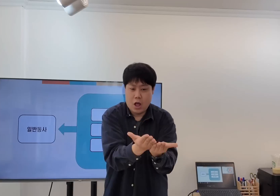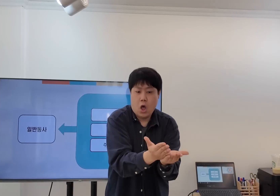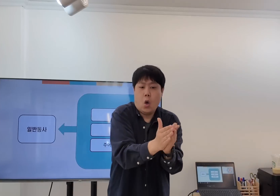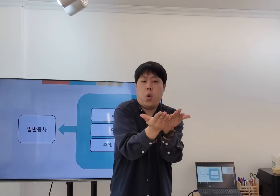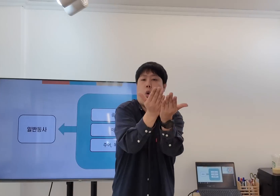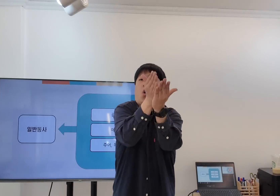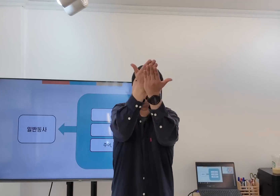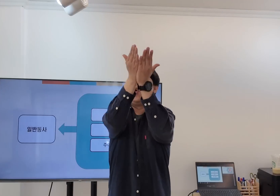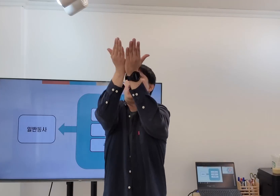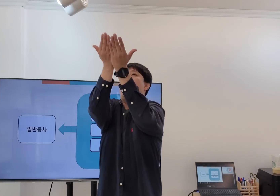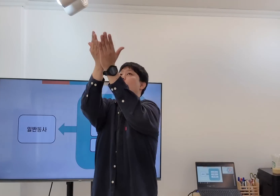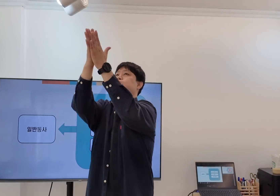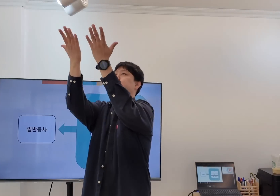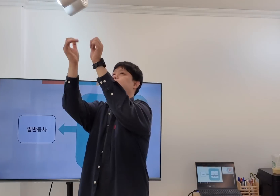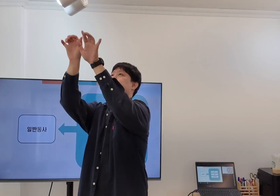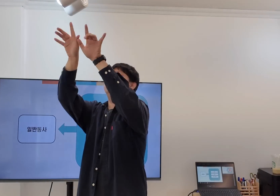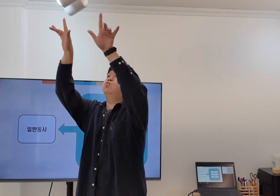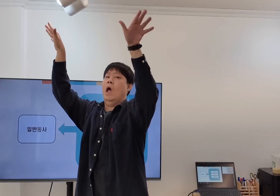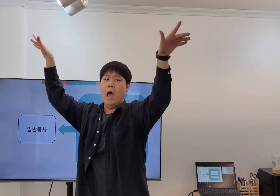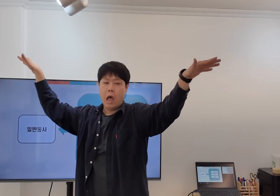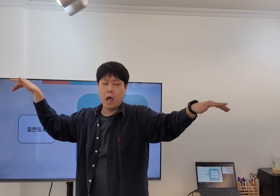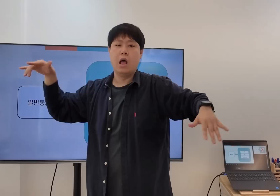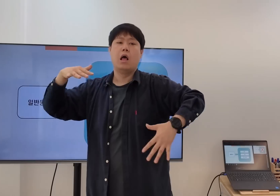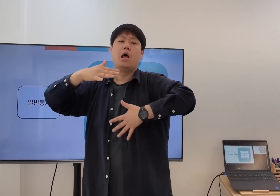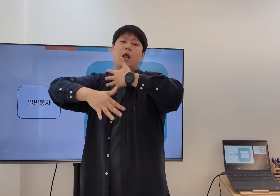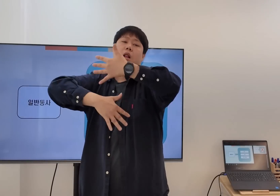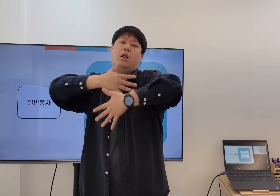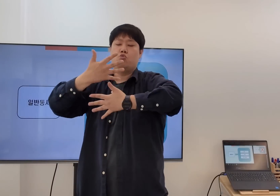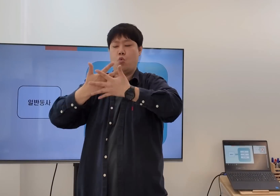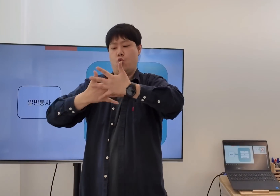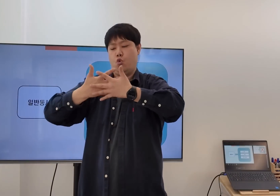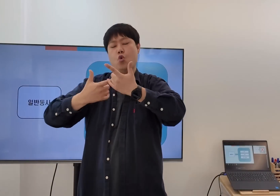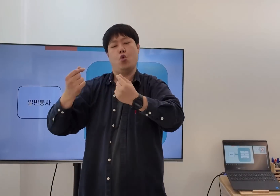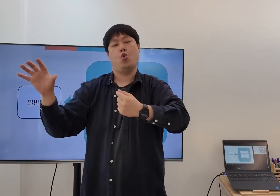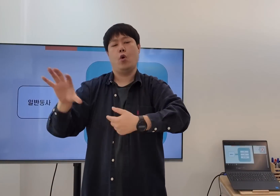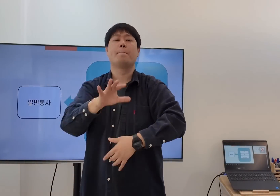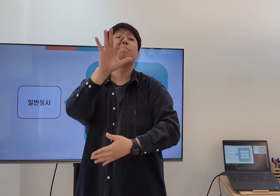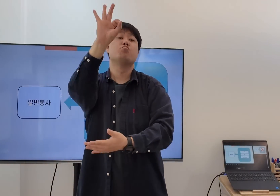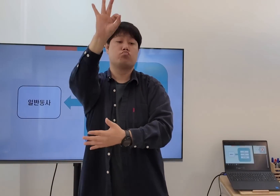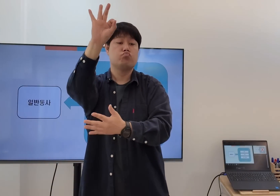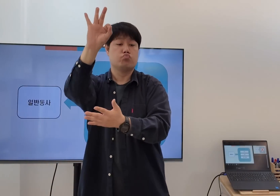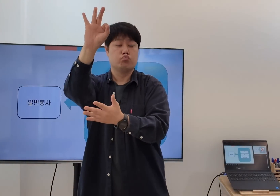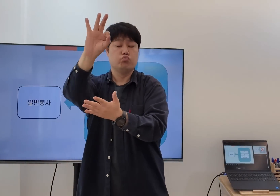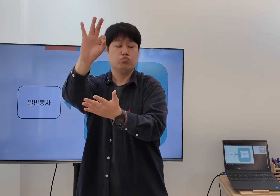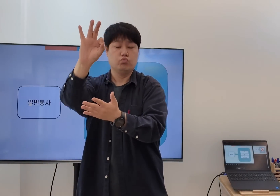express it like a video, but